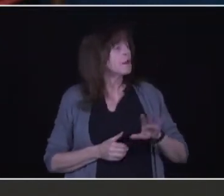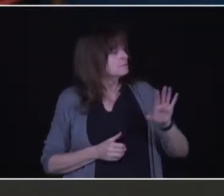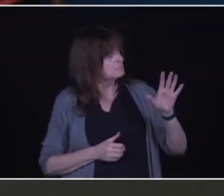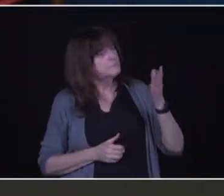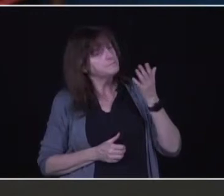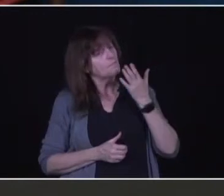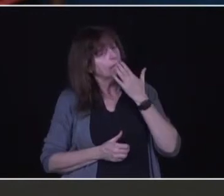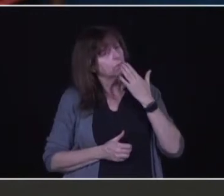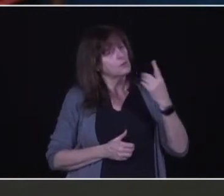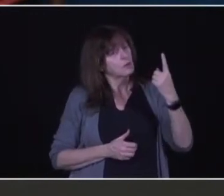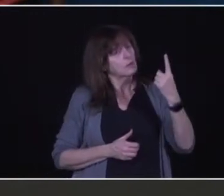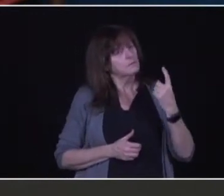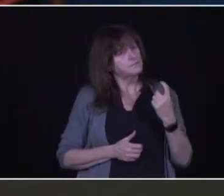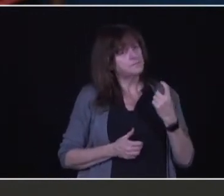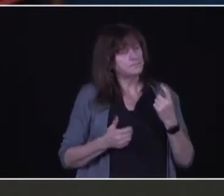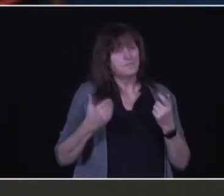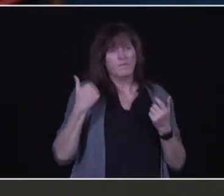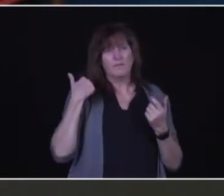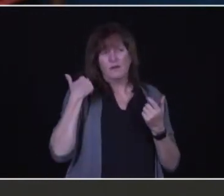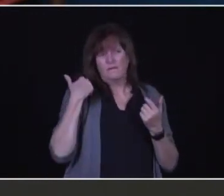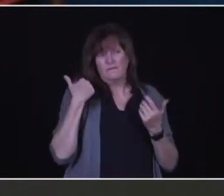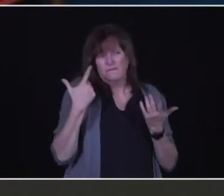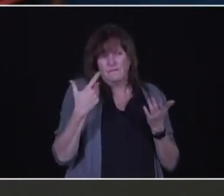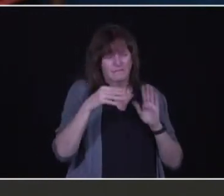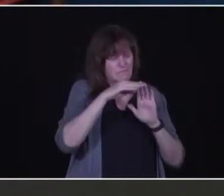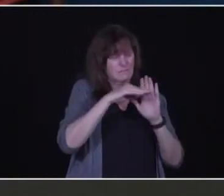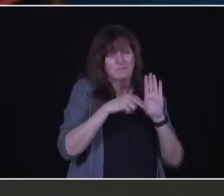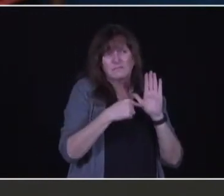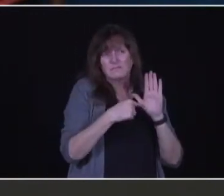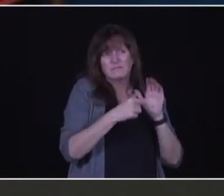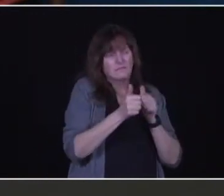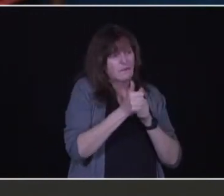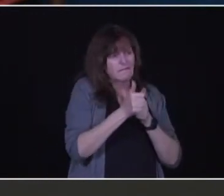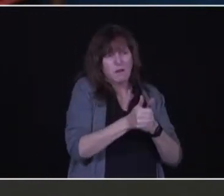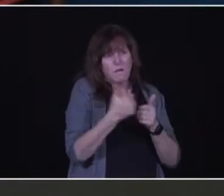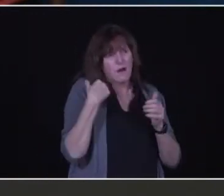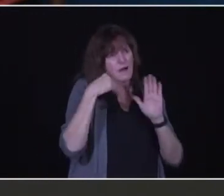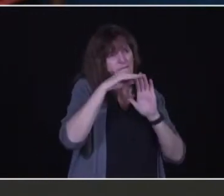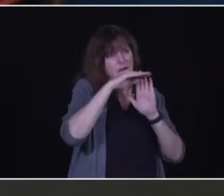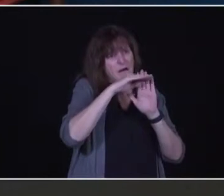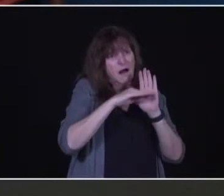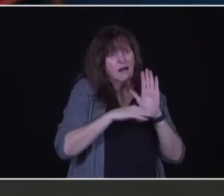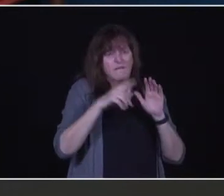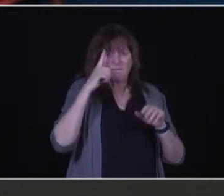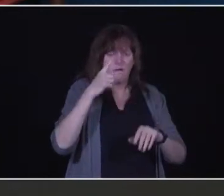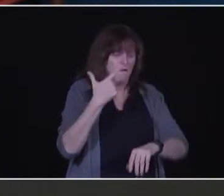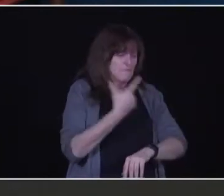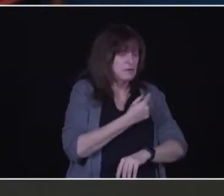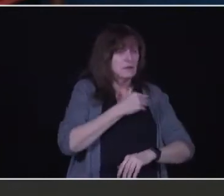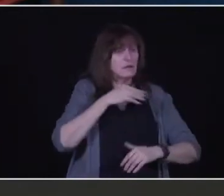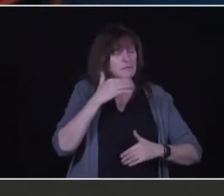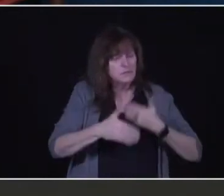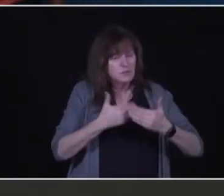I heard this happened a couple days back. They have to follow the guidelines. The public health units. The testing.